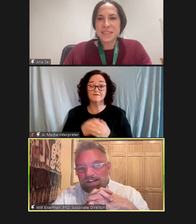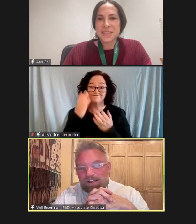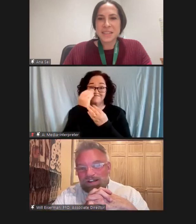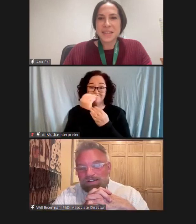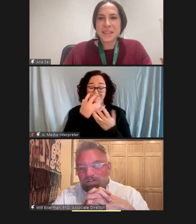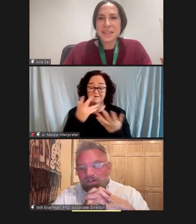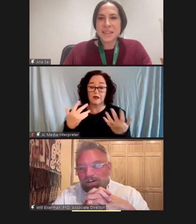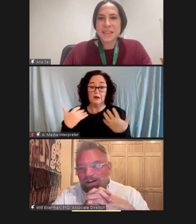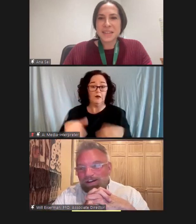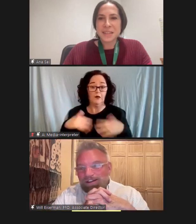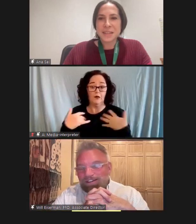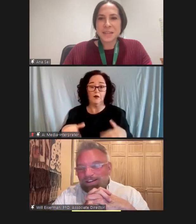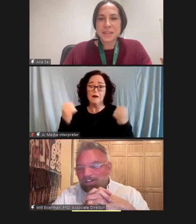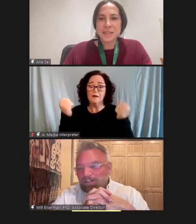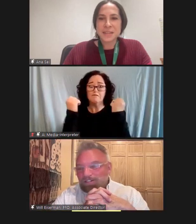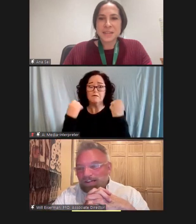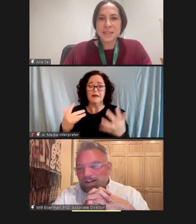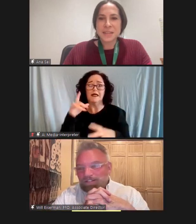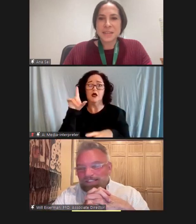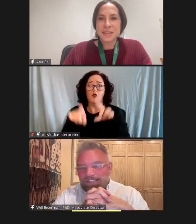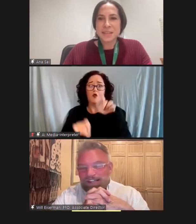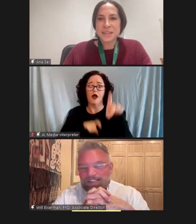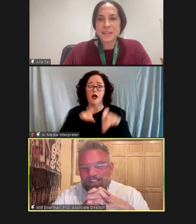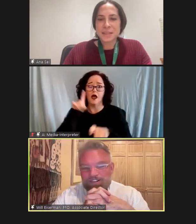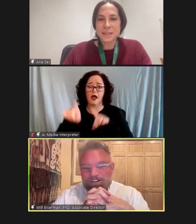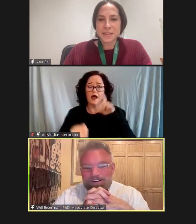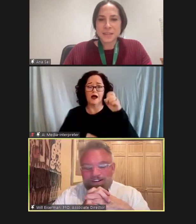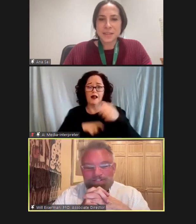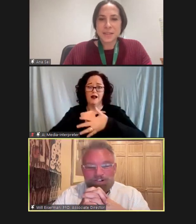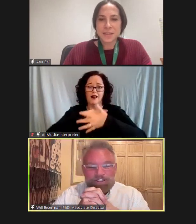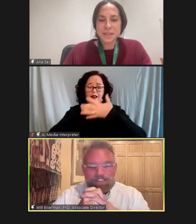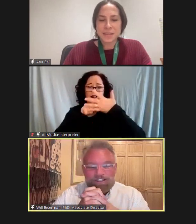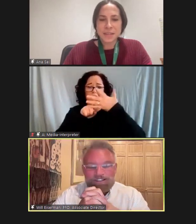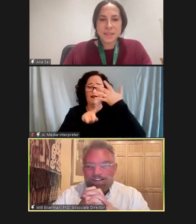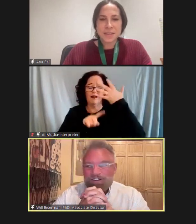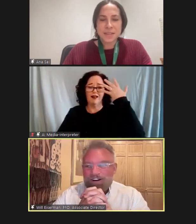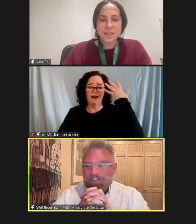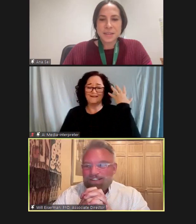that we're not going to be able to get